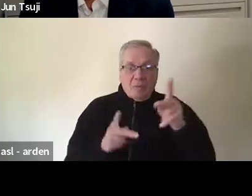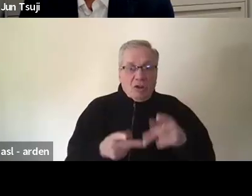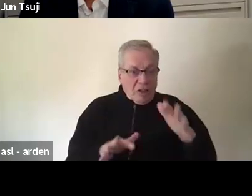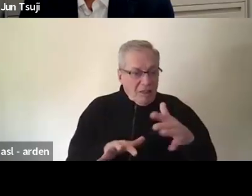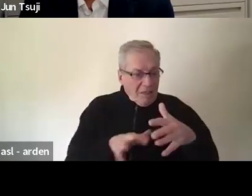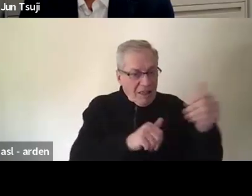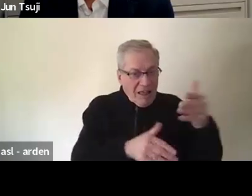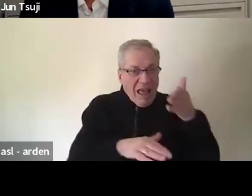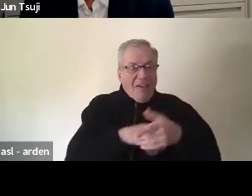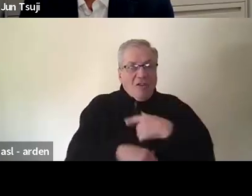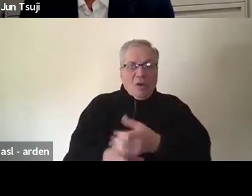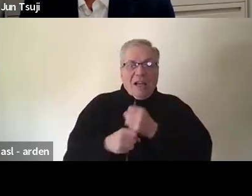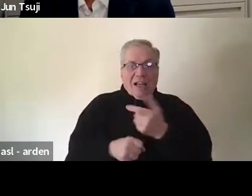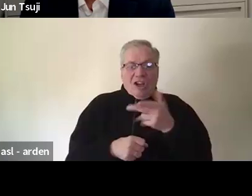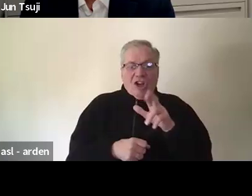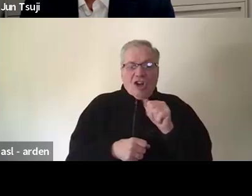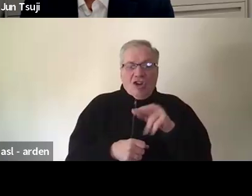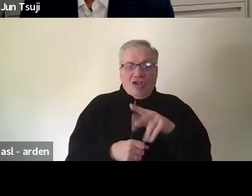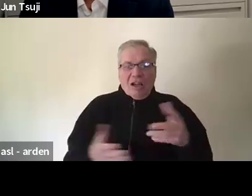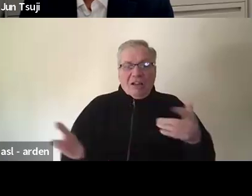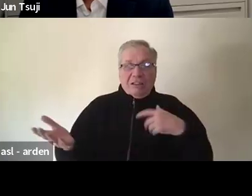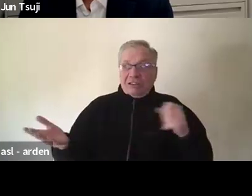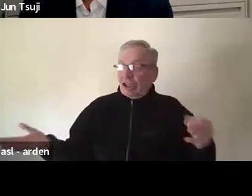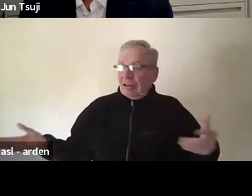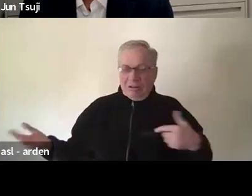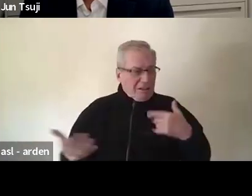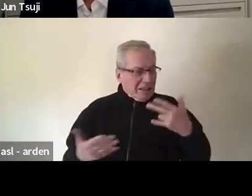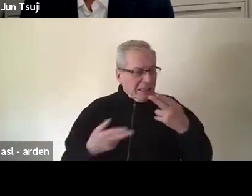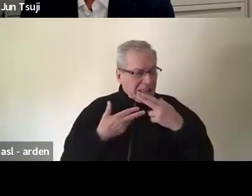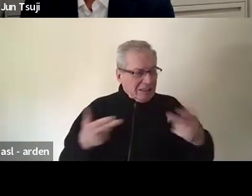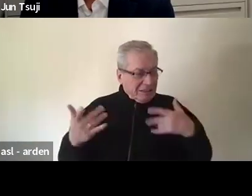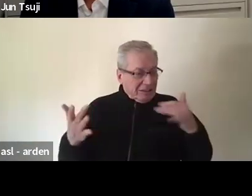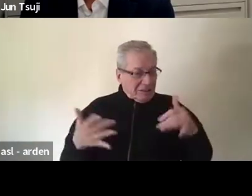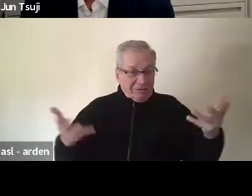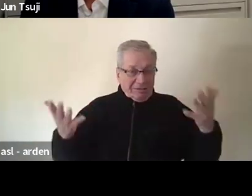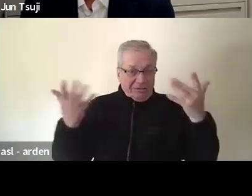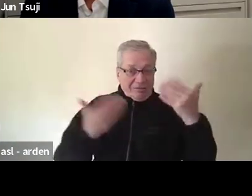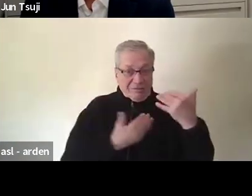the grant and he was the NSM person, so it came down to just engineering and we